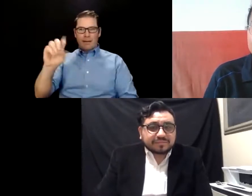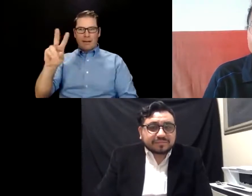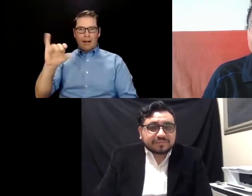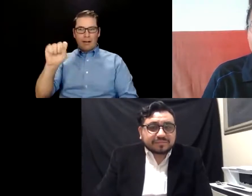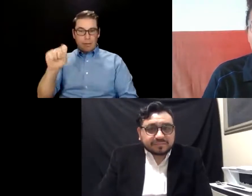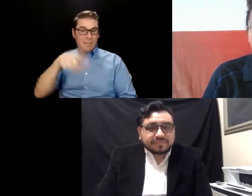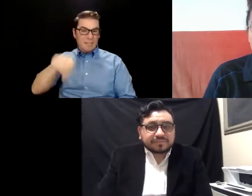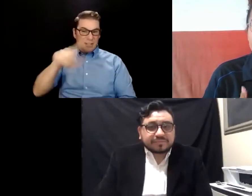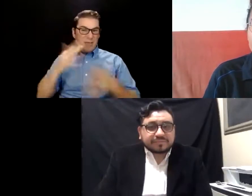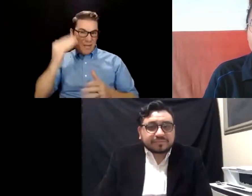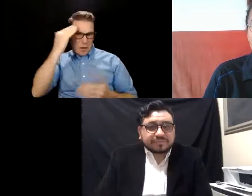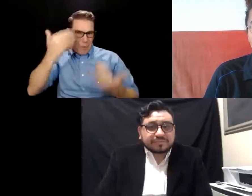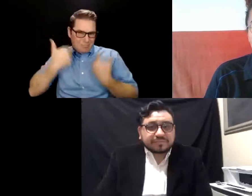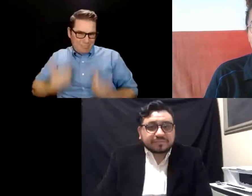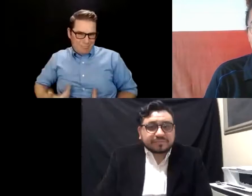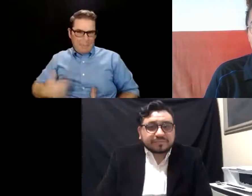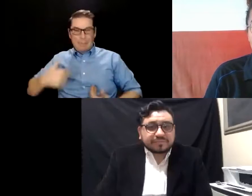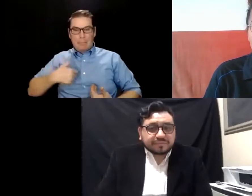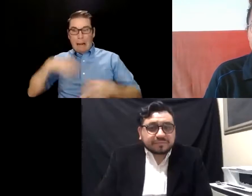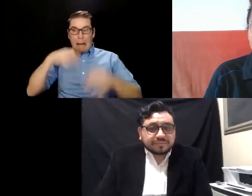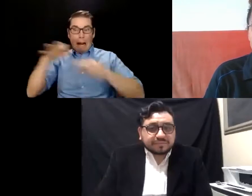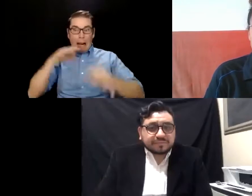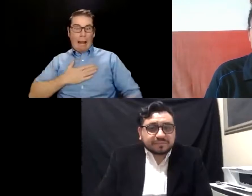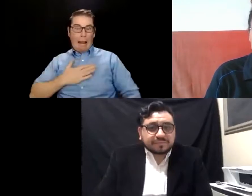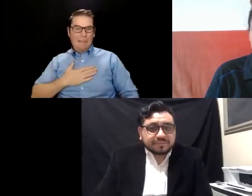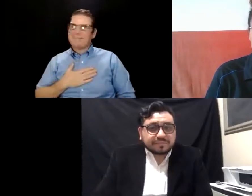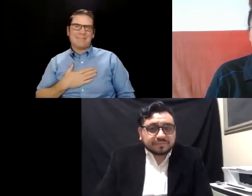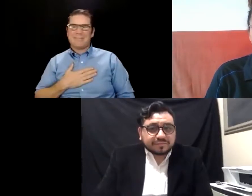again. Um, instead, I'd like to wish you a happy International Day of sign languages,